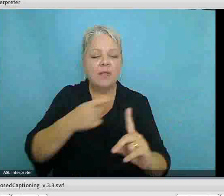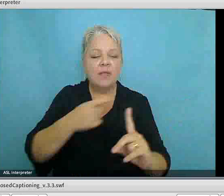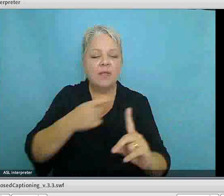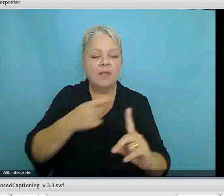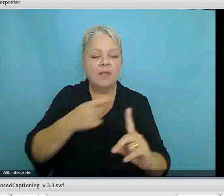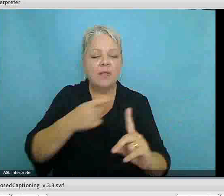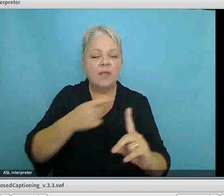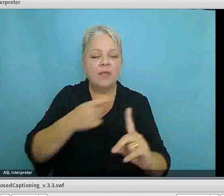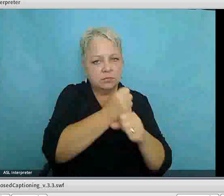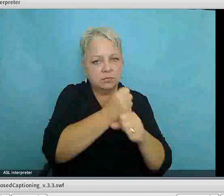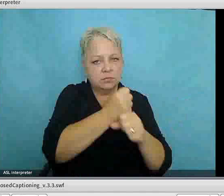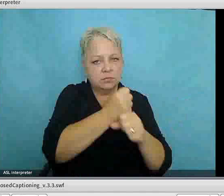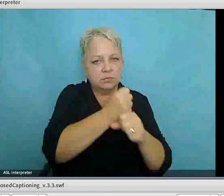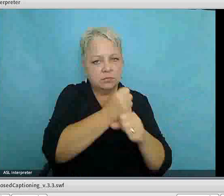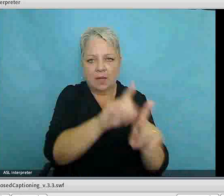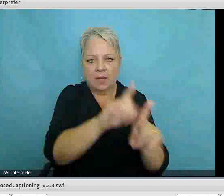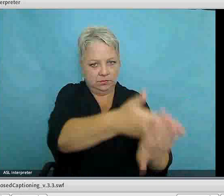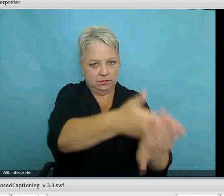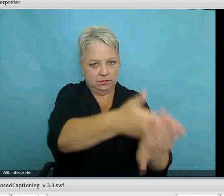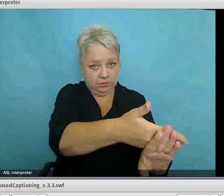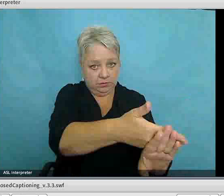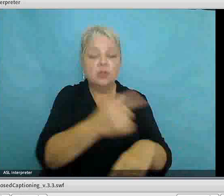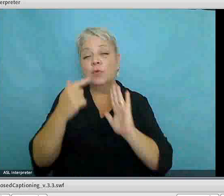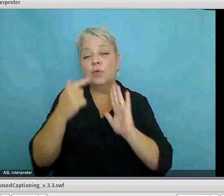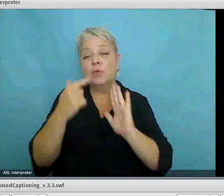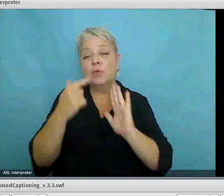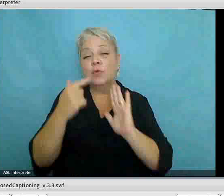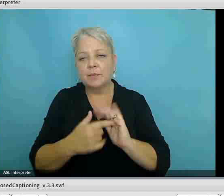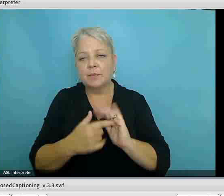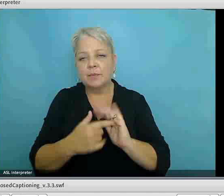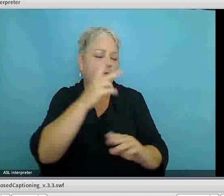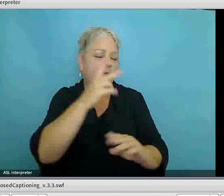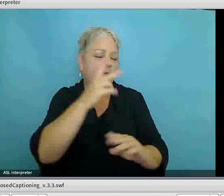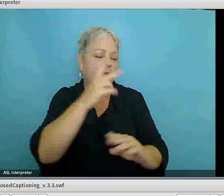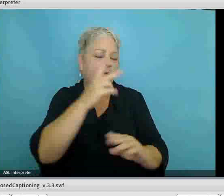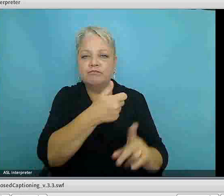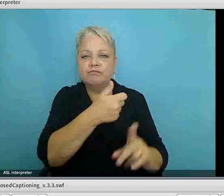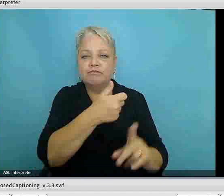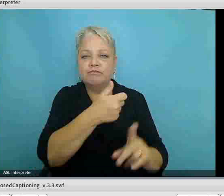and they get enrolled in one, for the period of time it takes to get the assessment done,